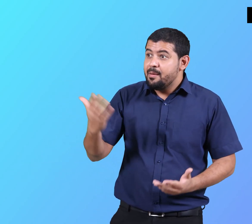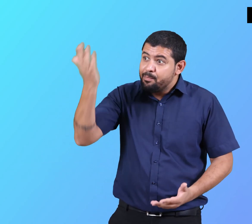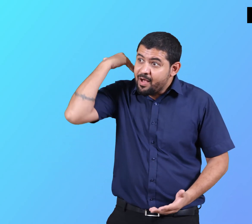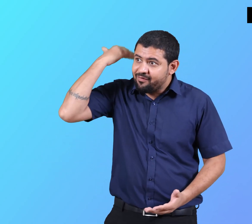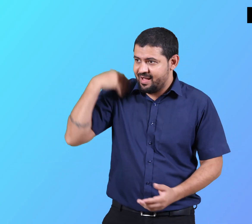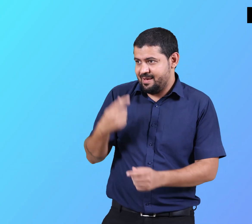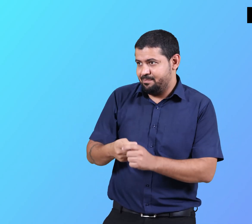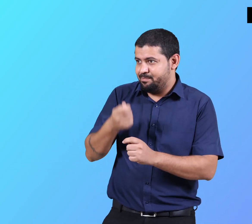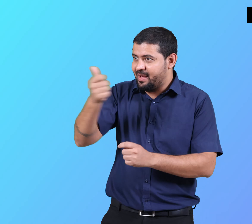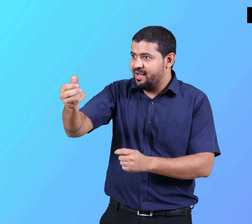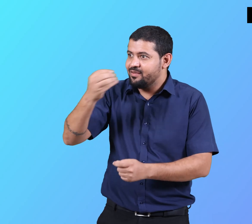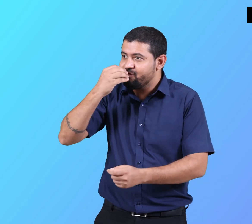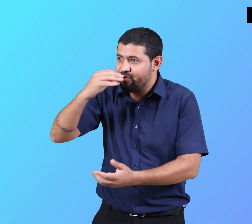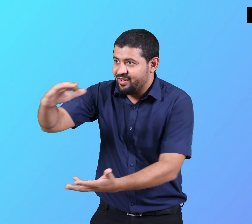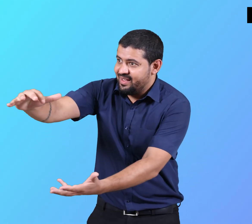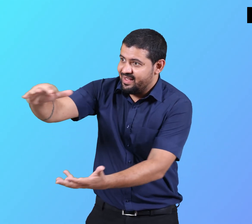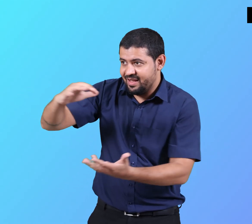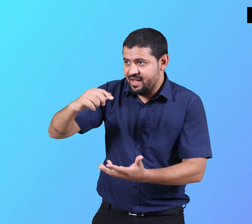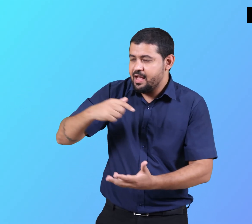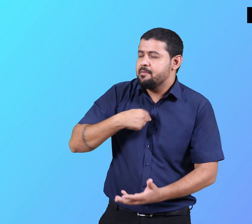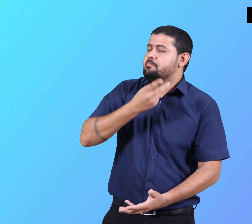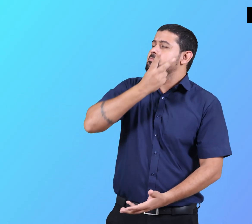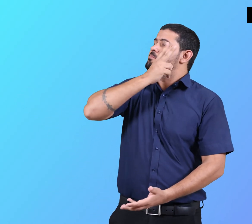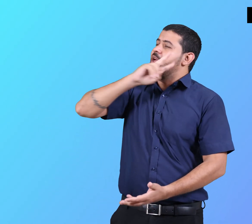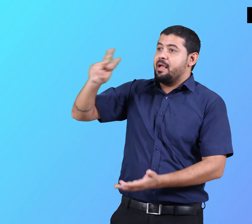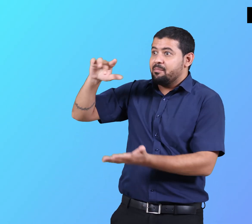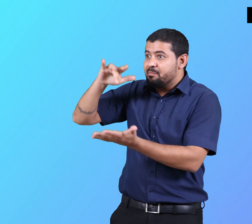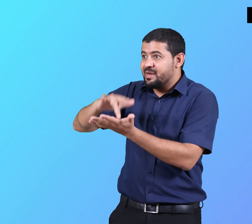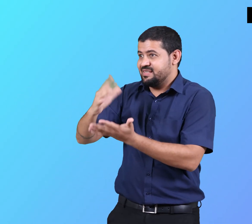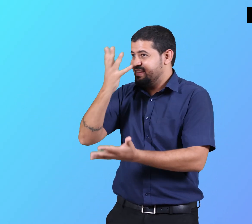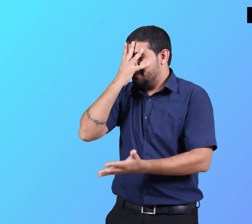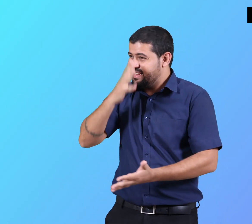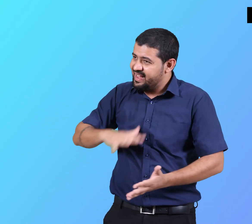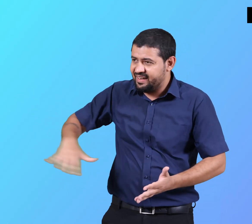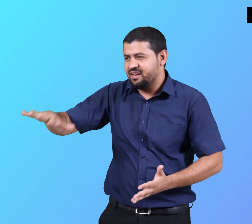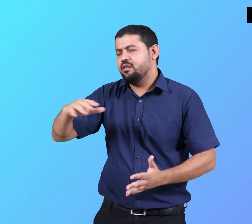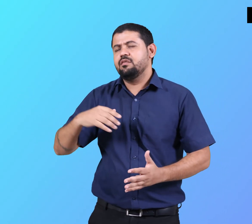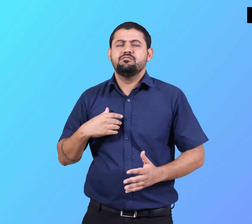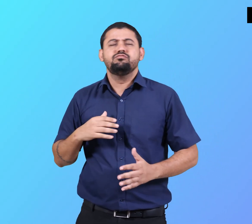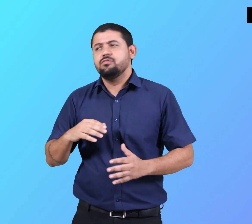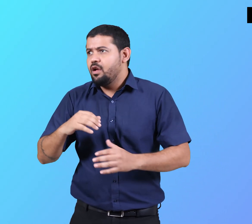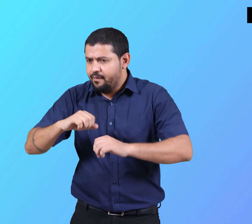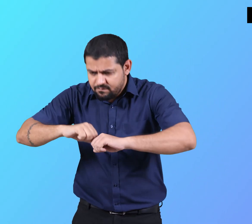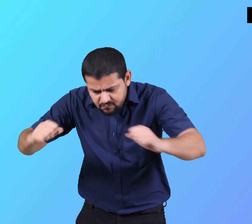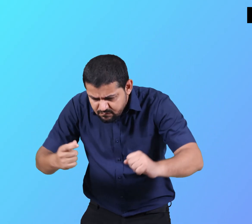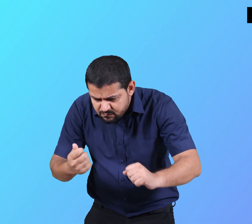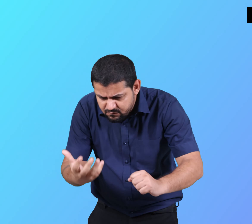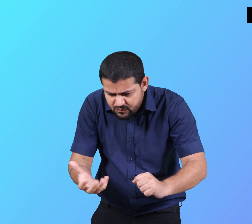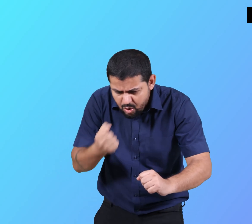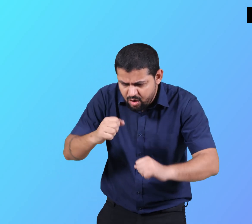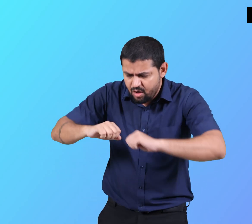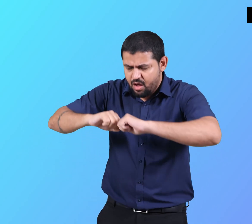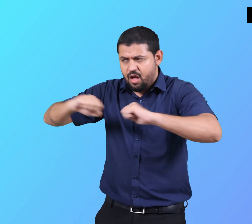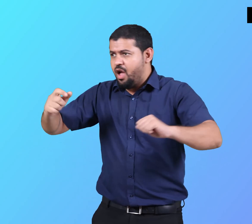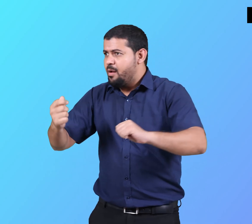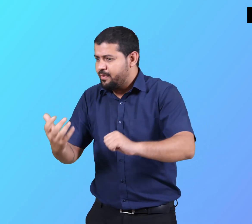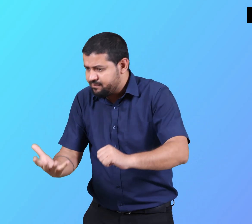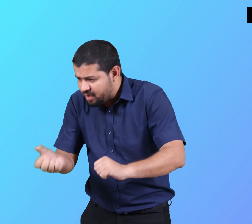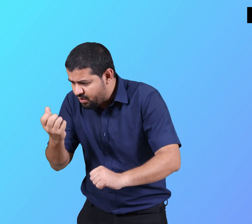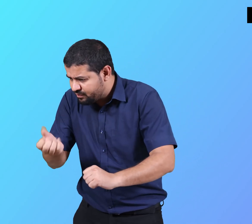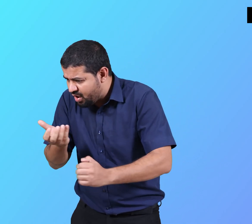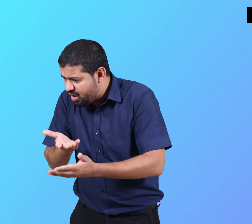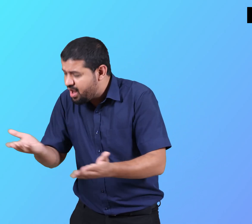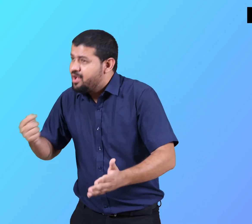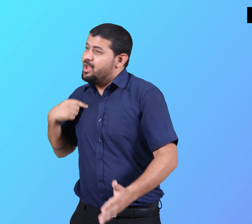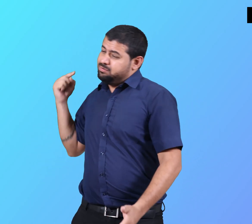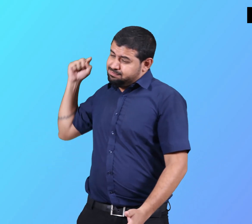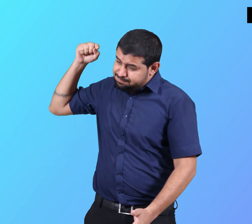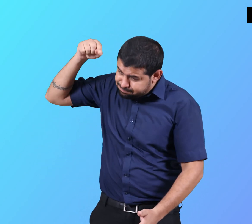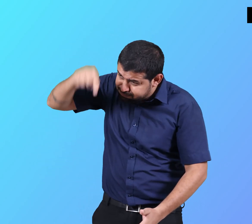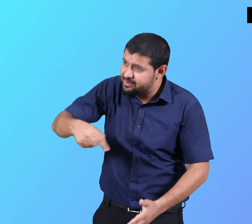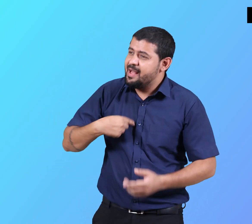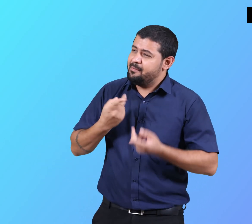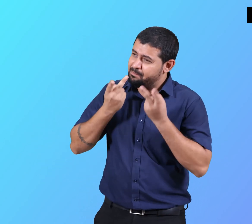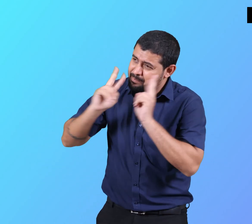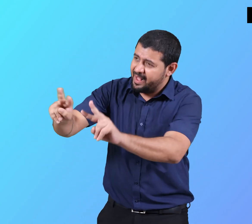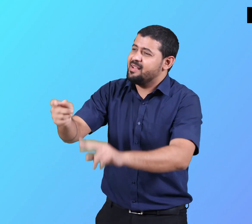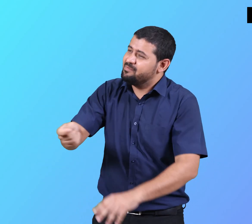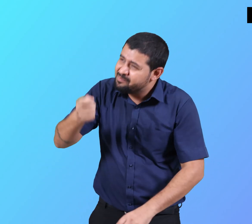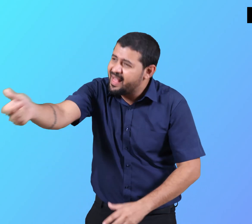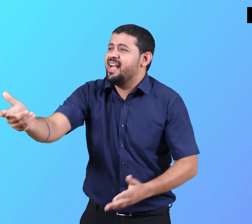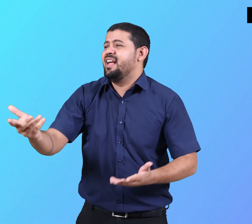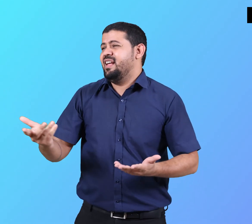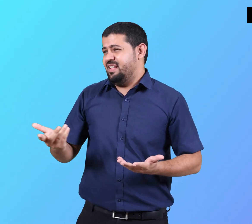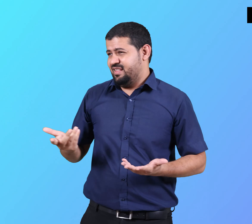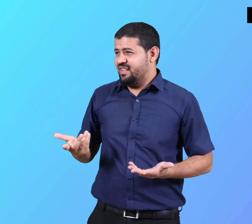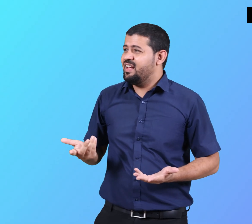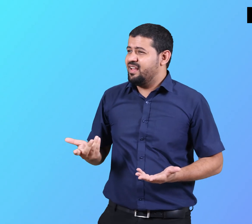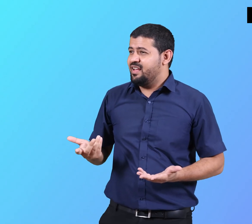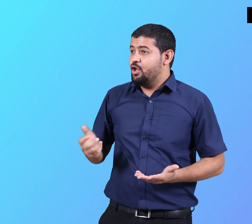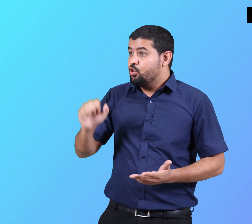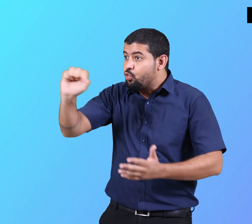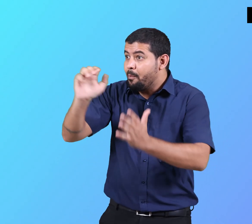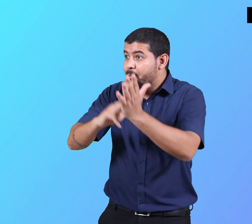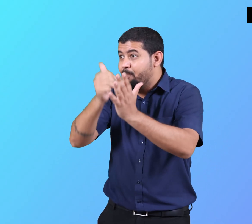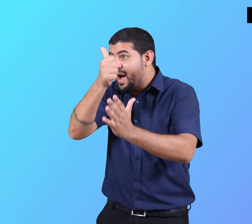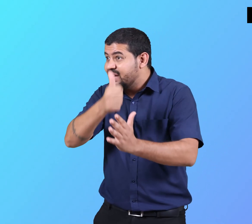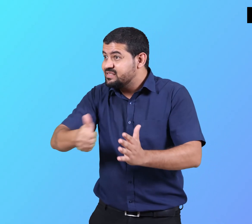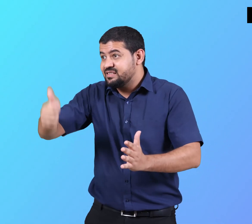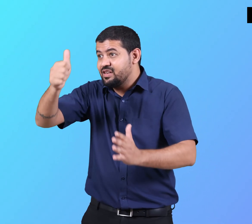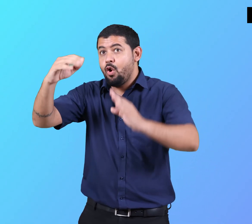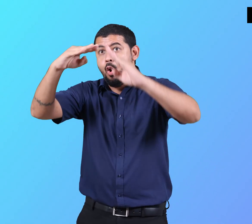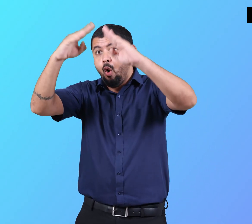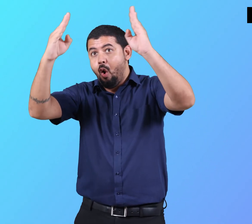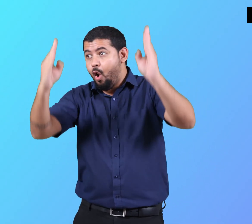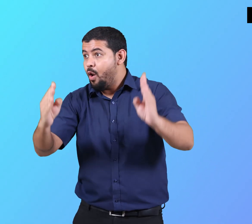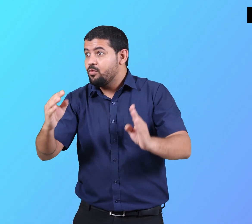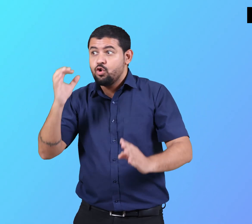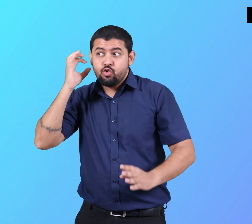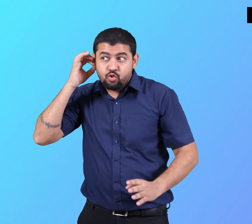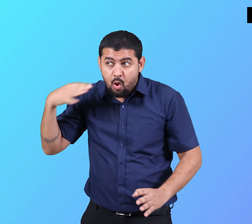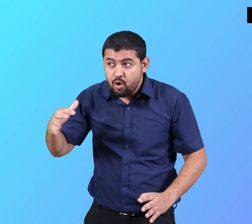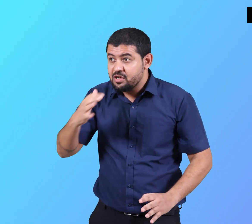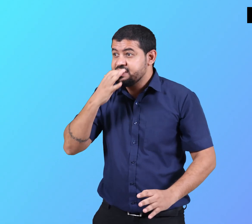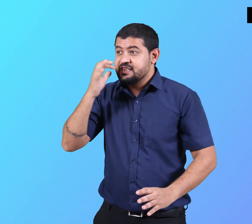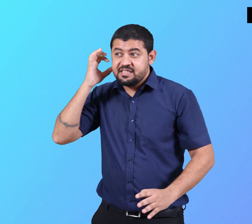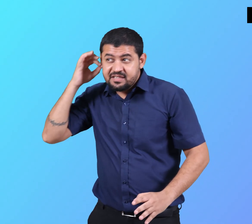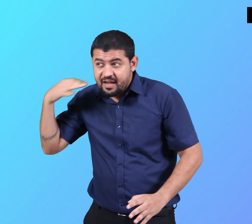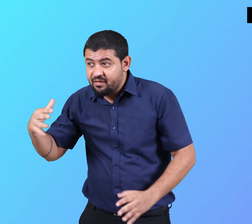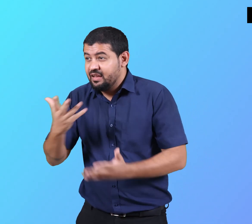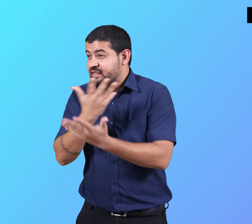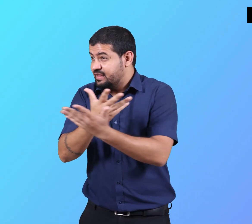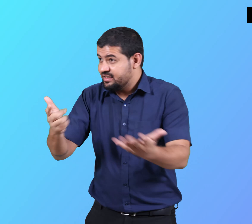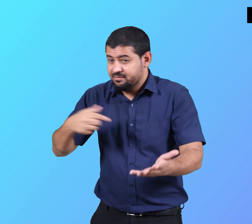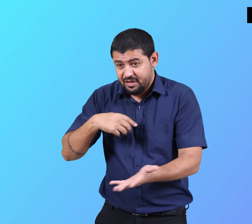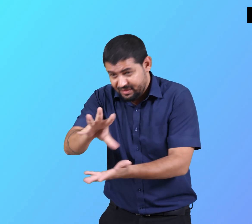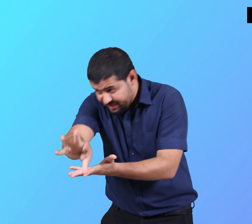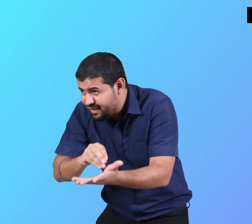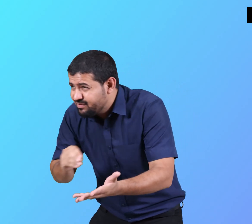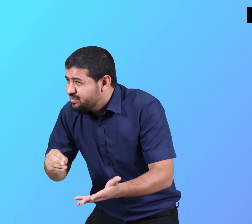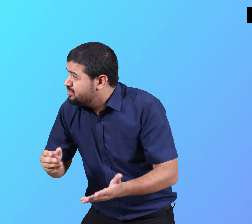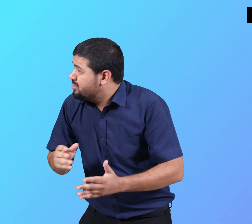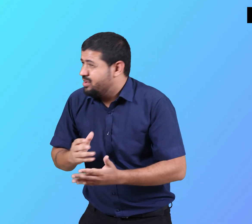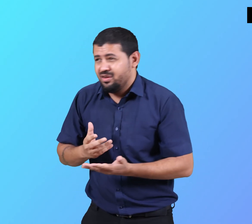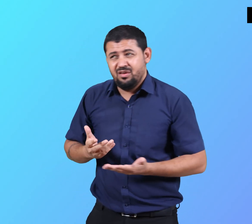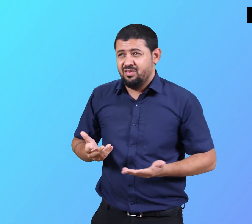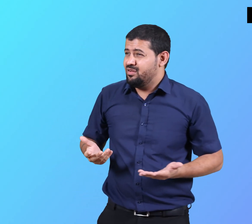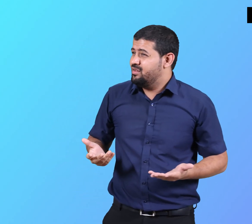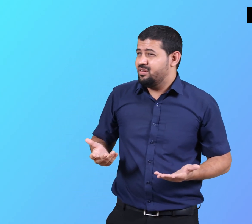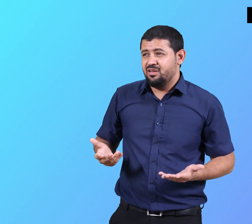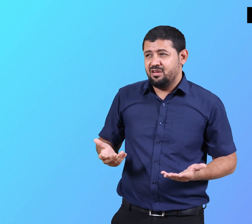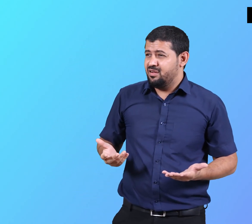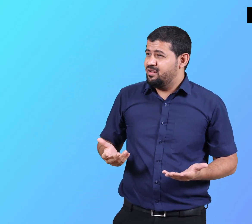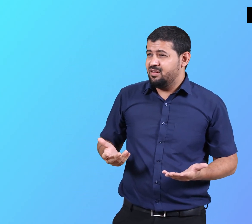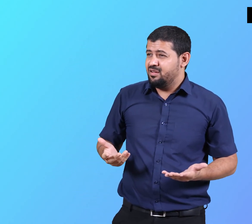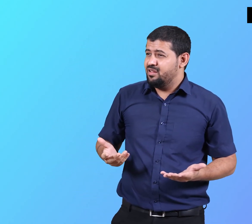We came all the way from Canaan to bring back the money we found in our sacks. So surely we would not steal silver or gold from your master’s house.